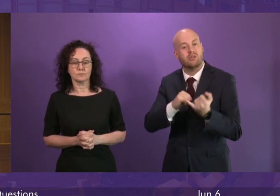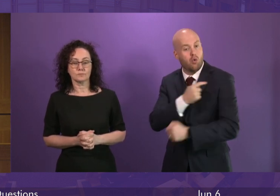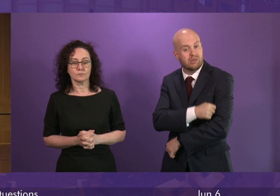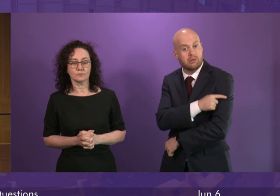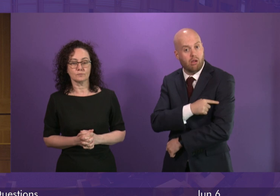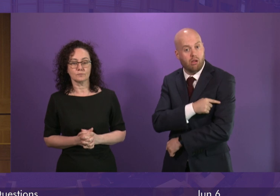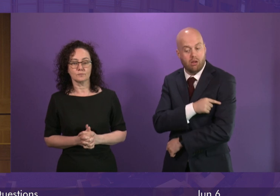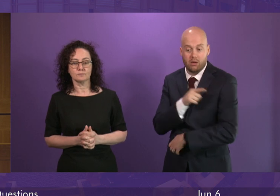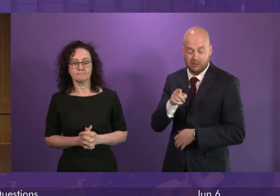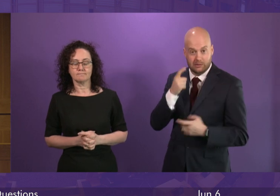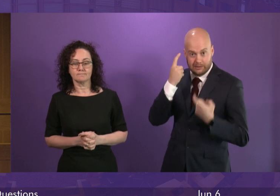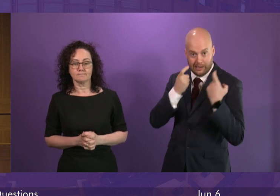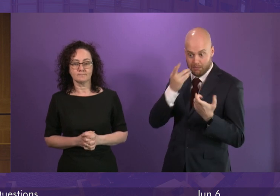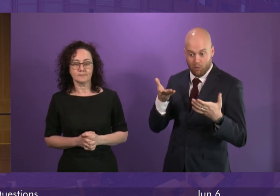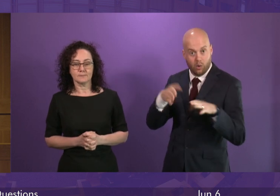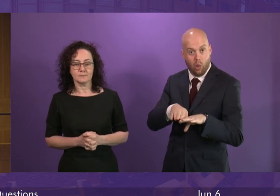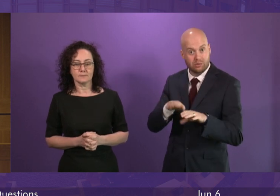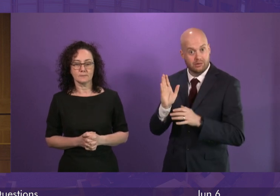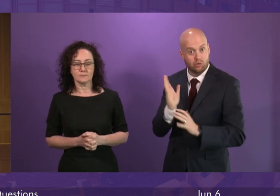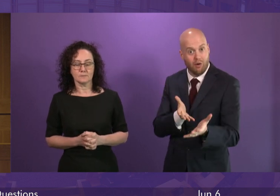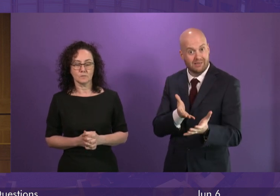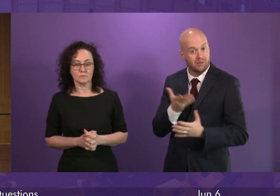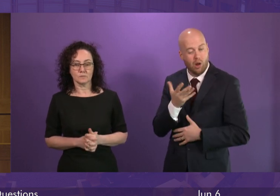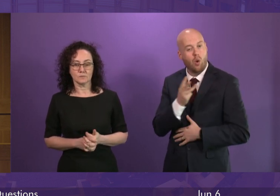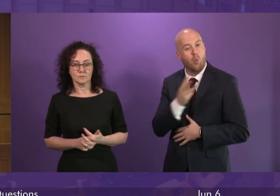with a move to Edinburgh. That would leave West Lothian with no emergency dental service